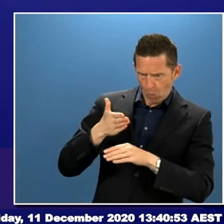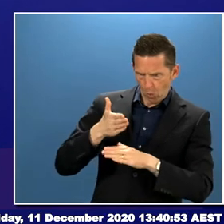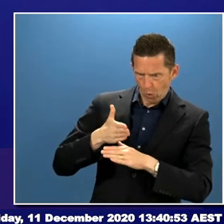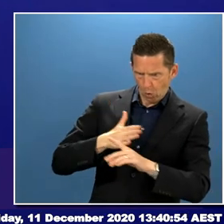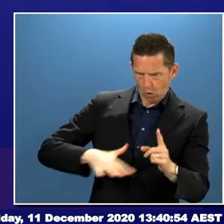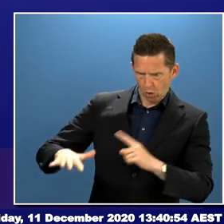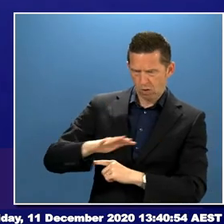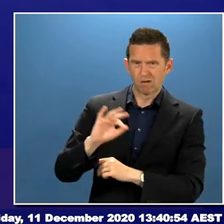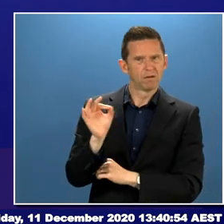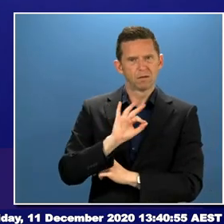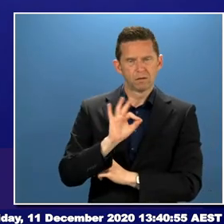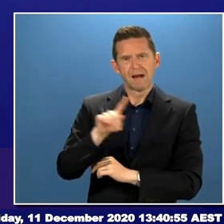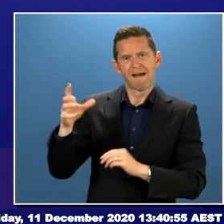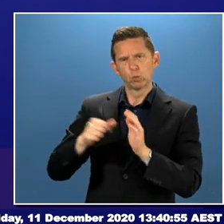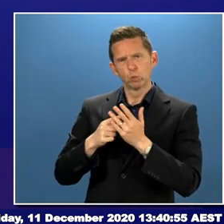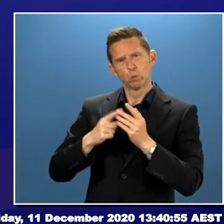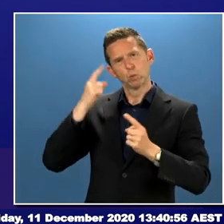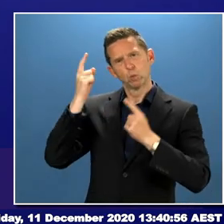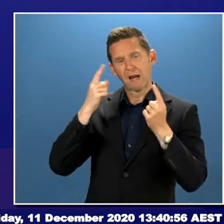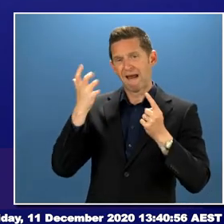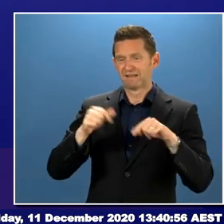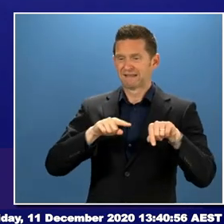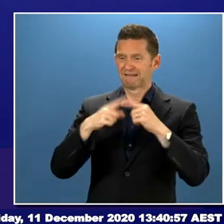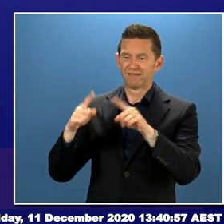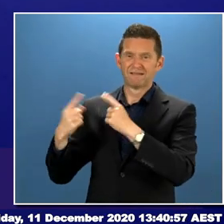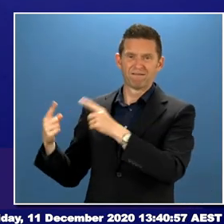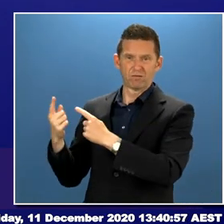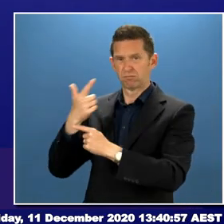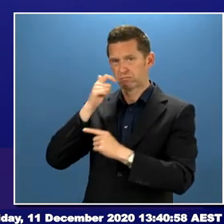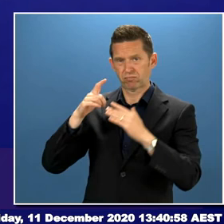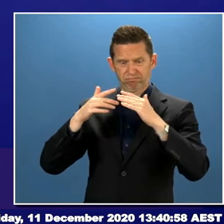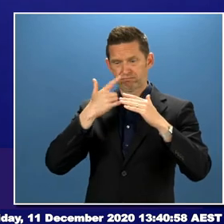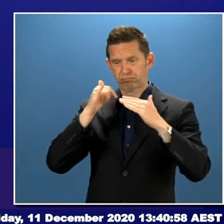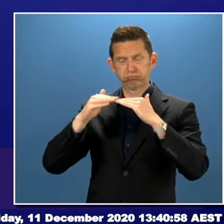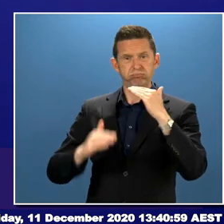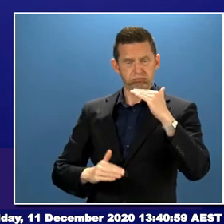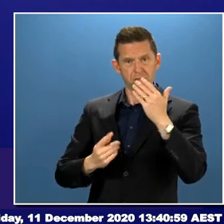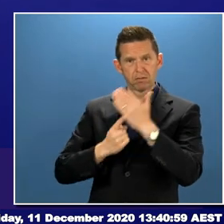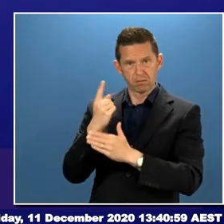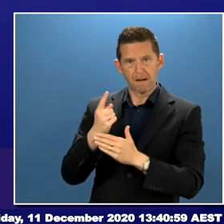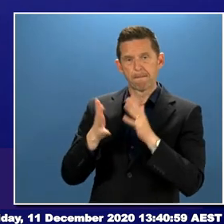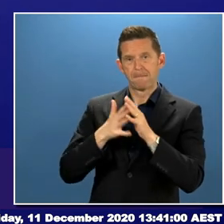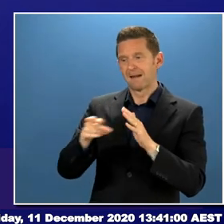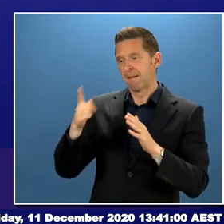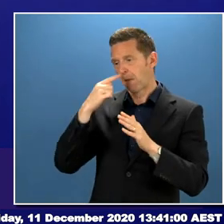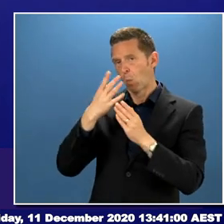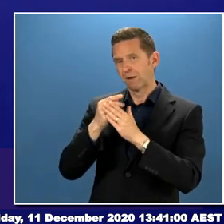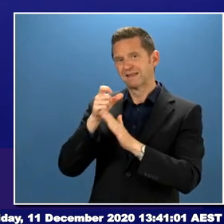consider the many forms of disadvantage that affect employment opportunities for people with disability.